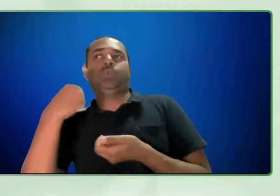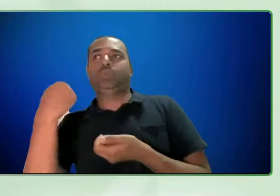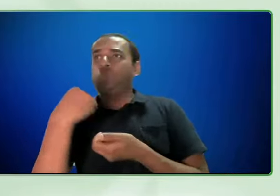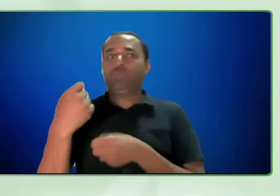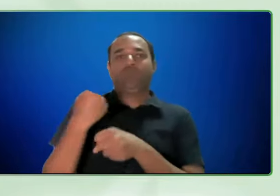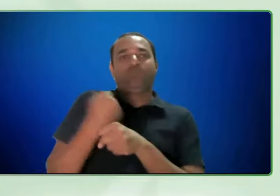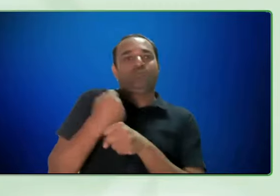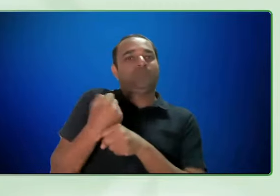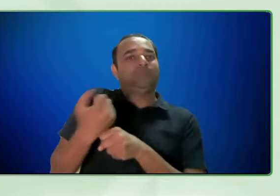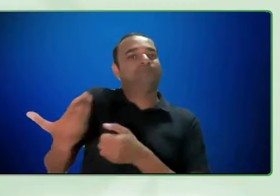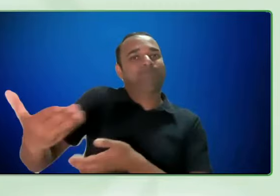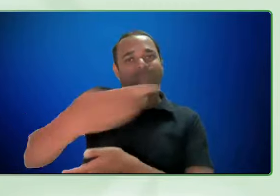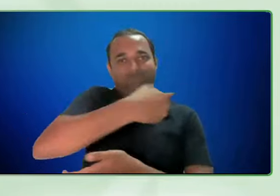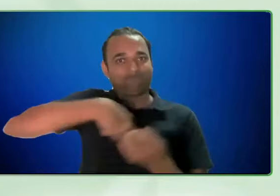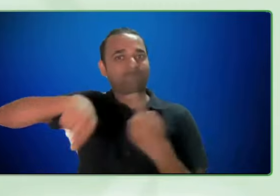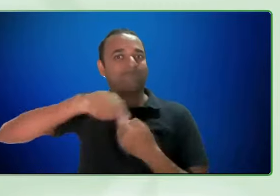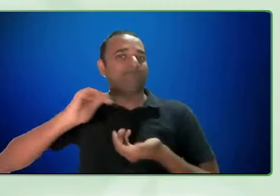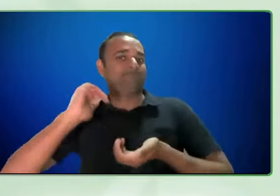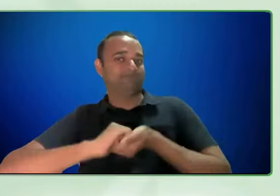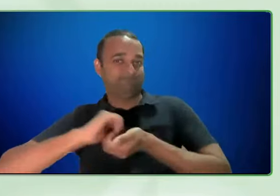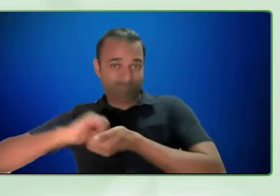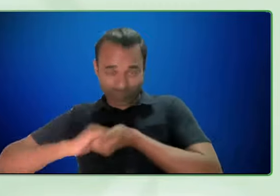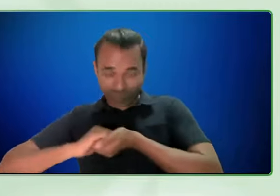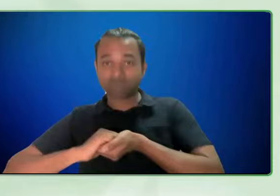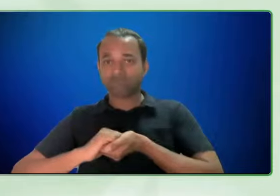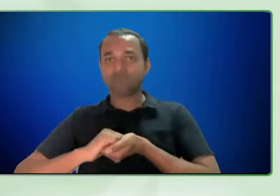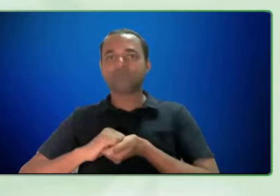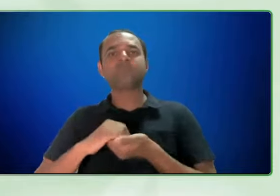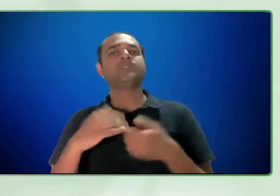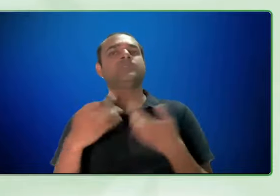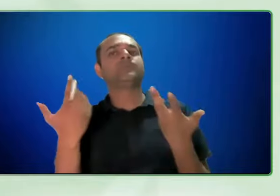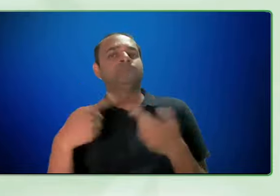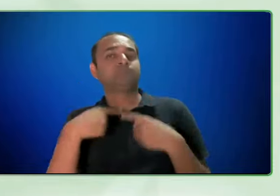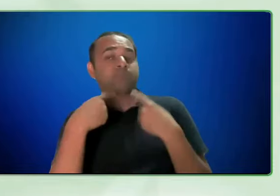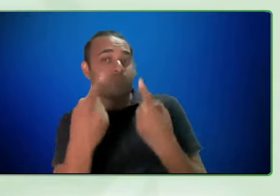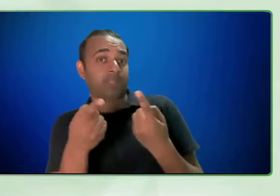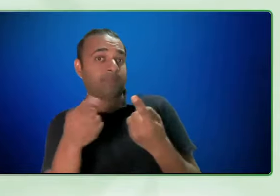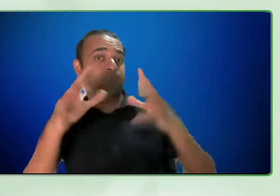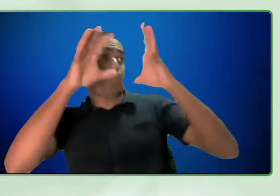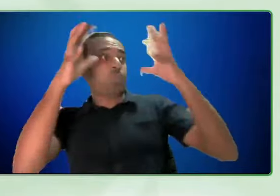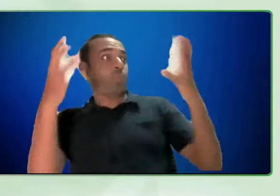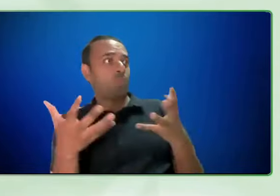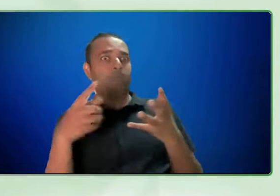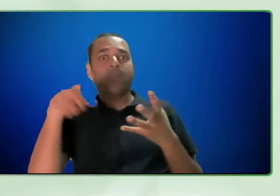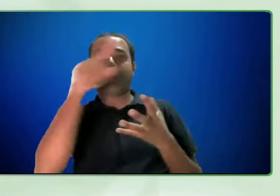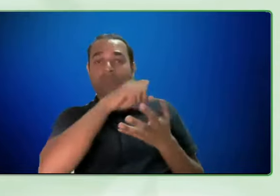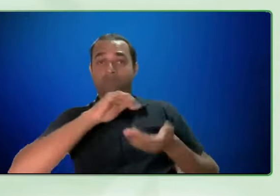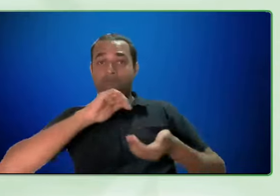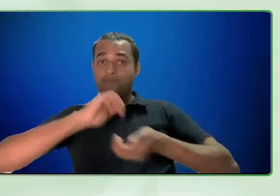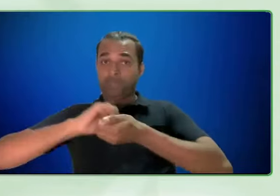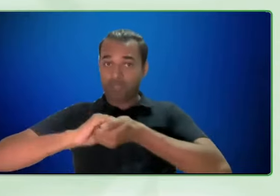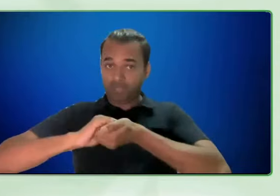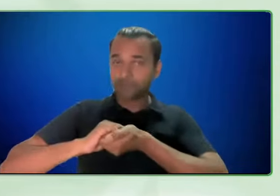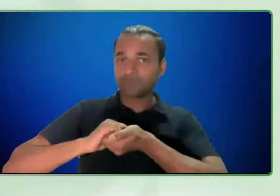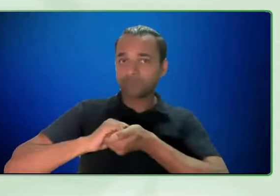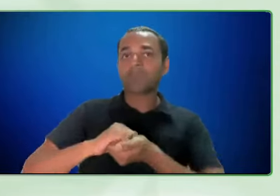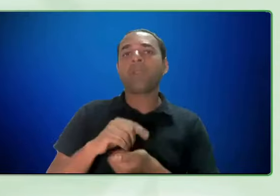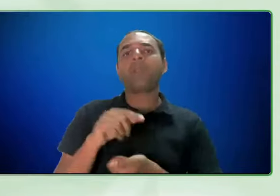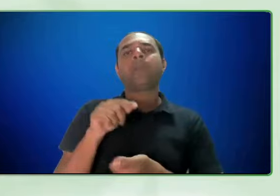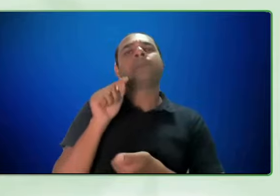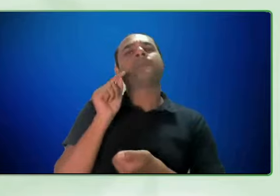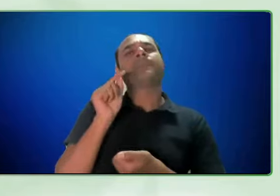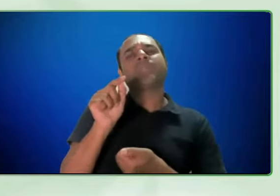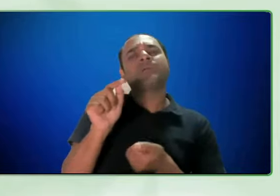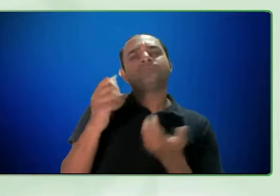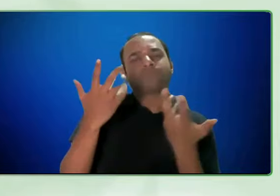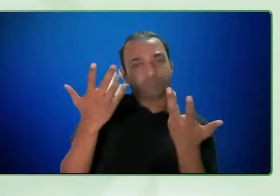help us to begin much quicker because you are not making mistakes and learning from a global network